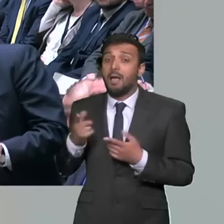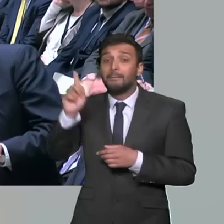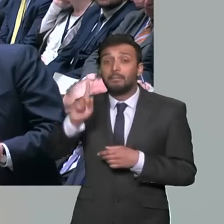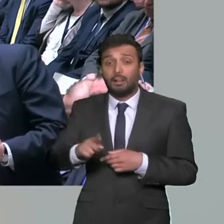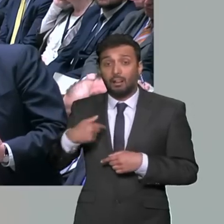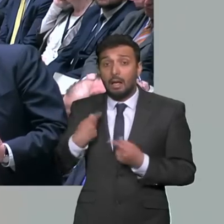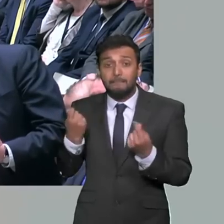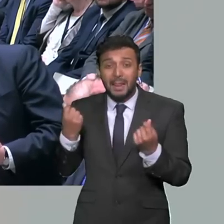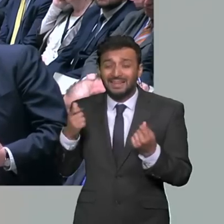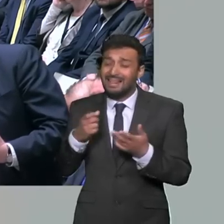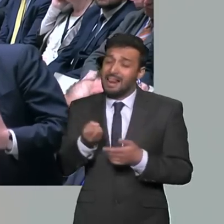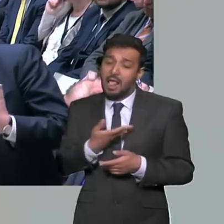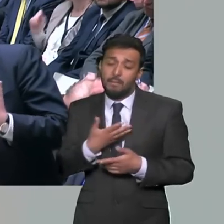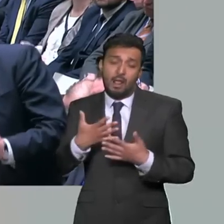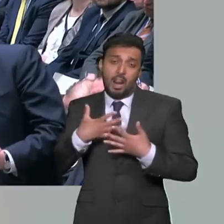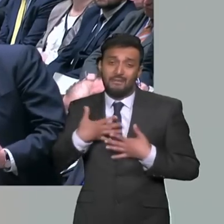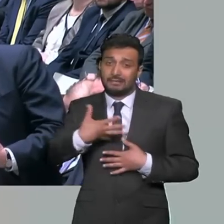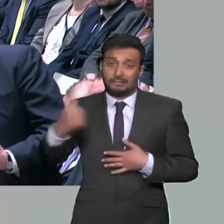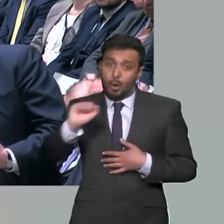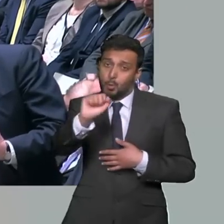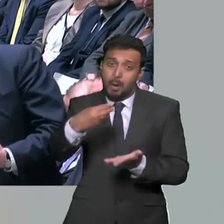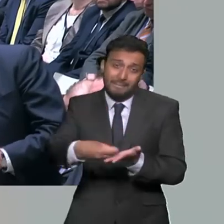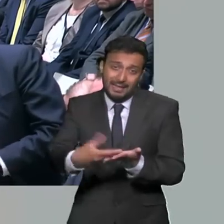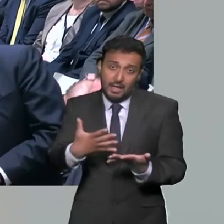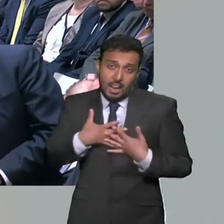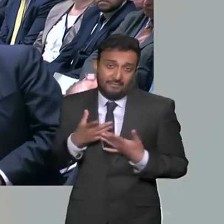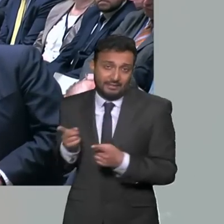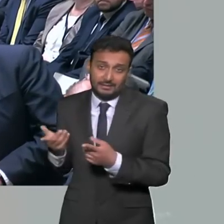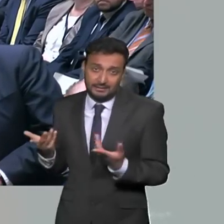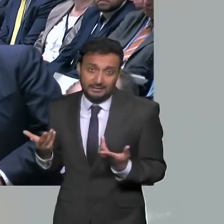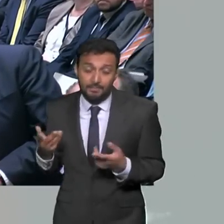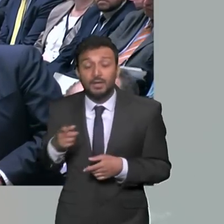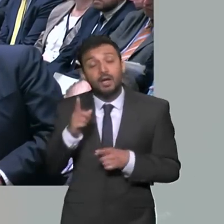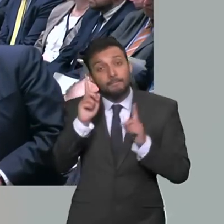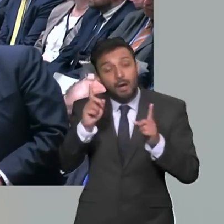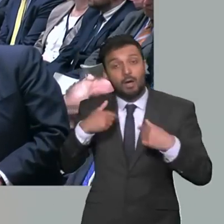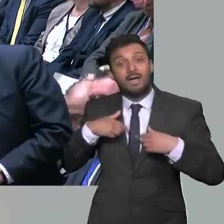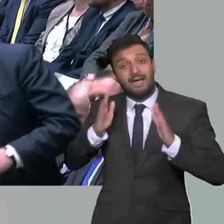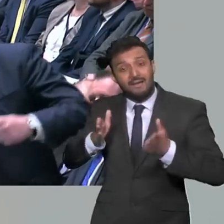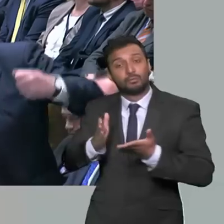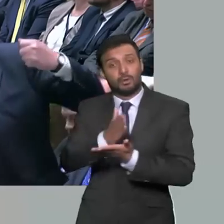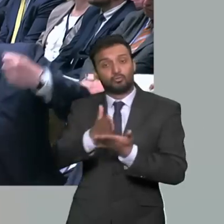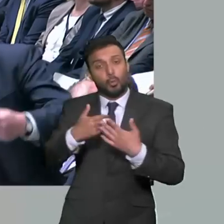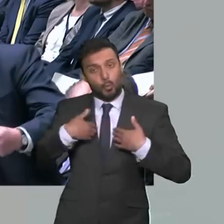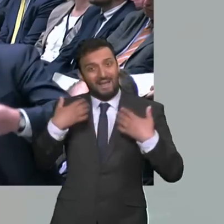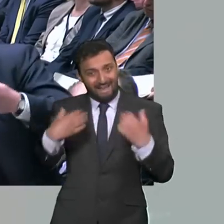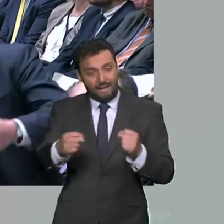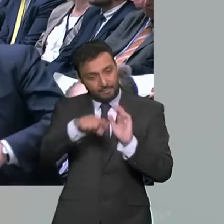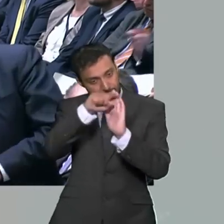What we prefer to do is make sure that we have the measures in place to drive investment